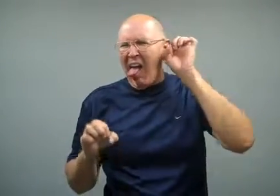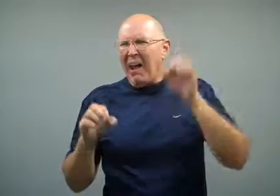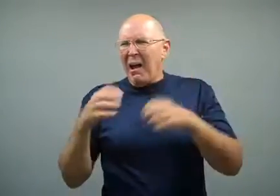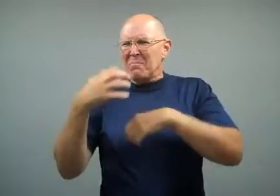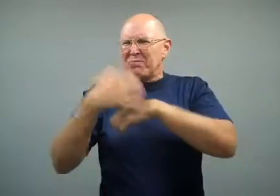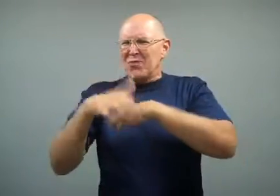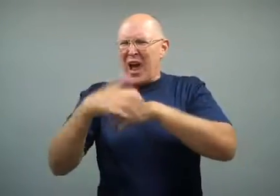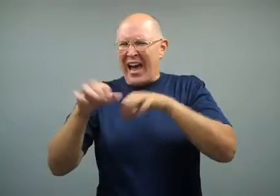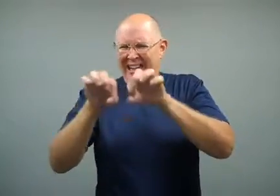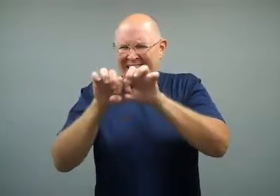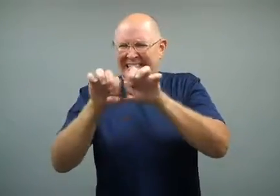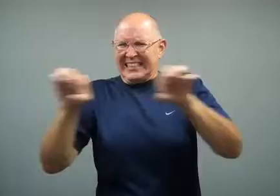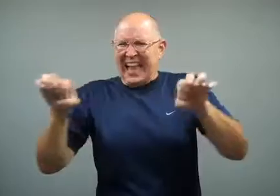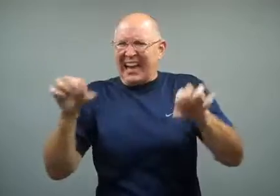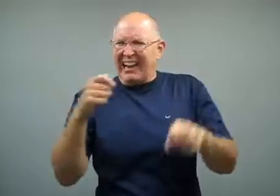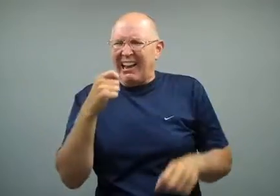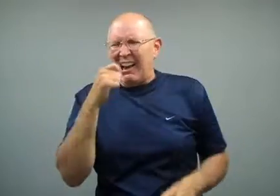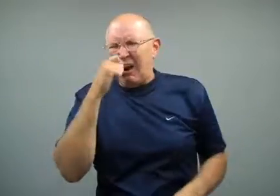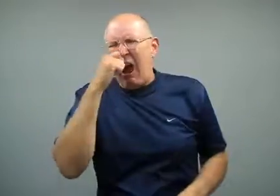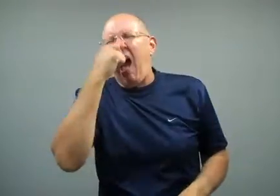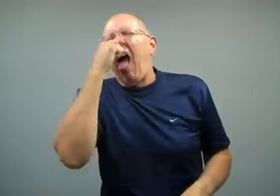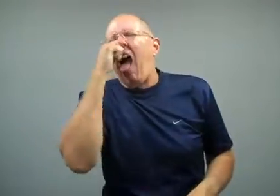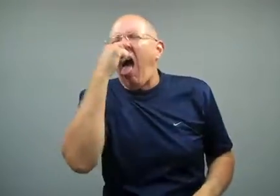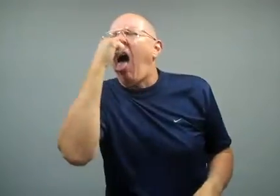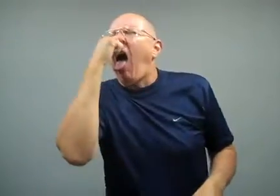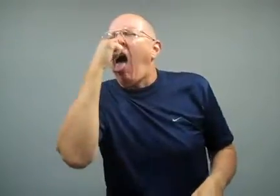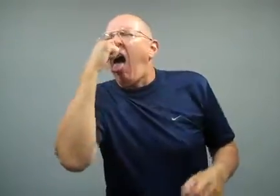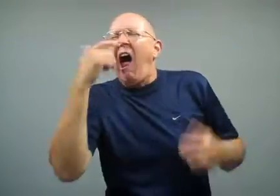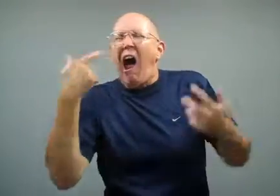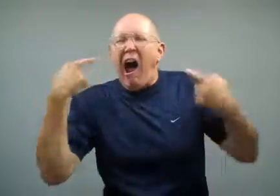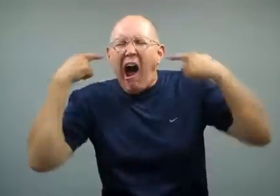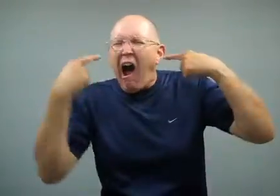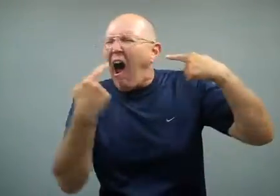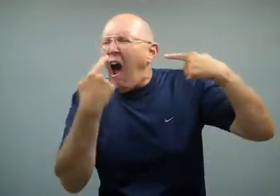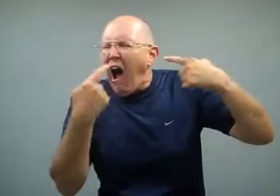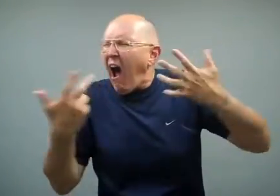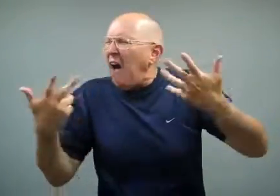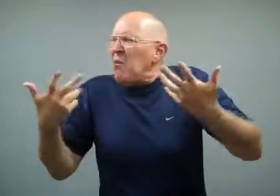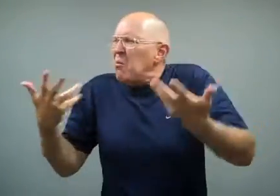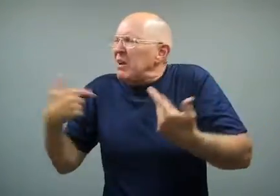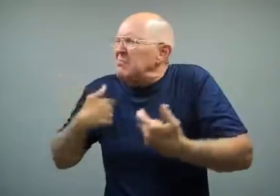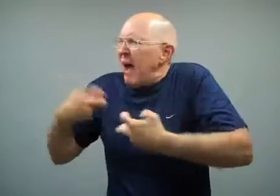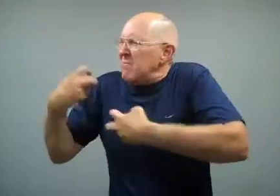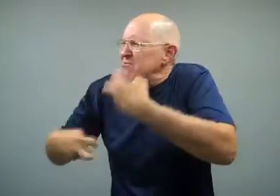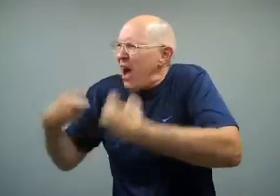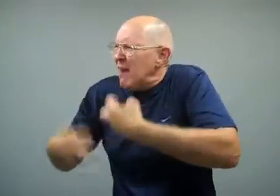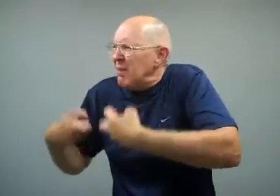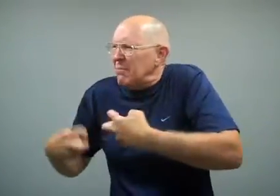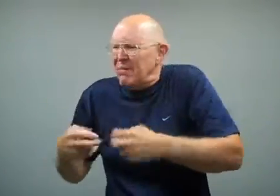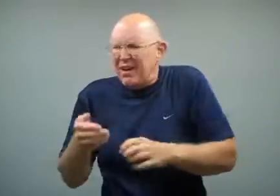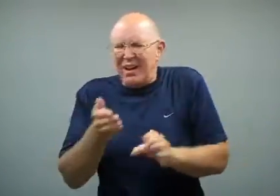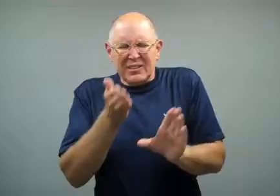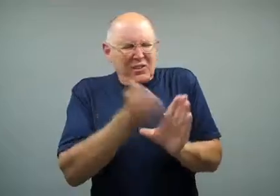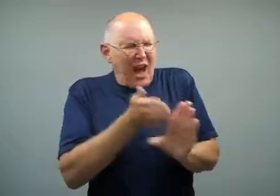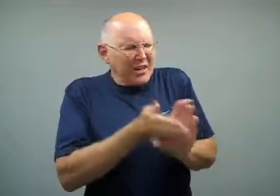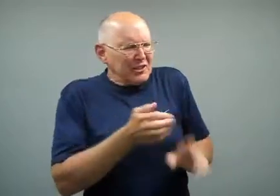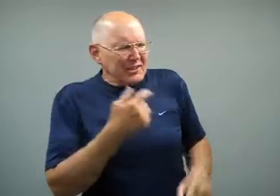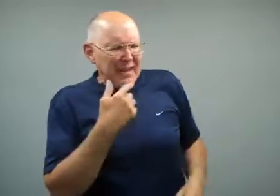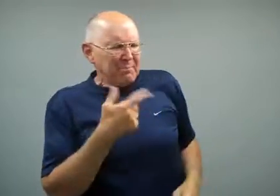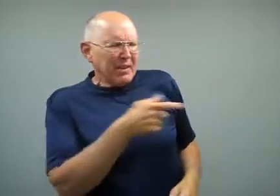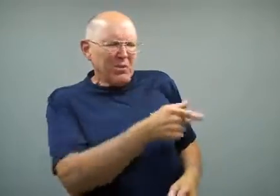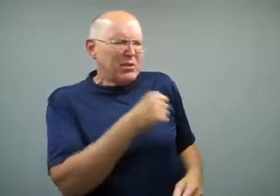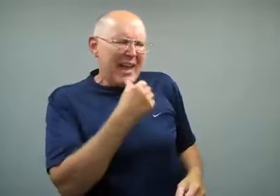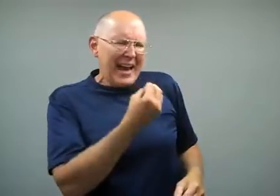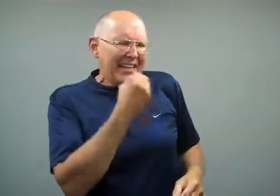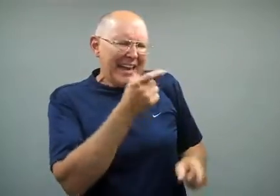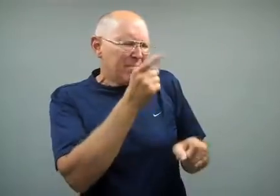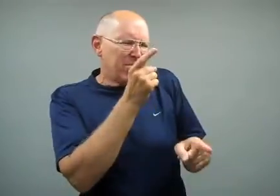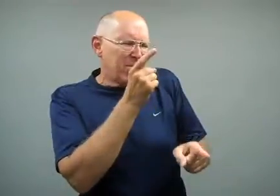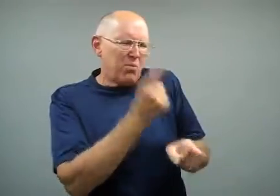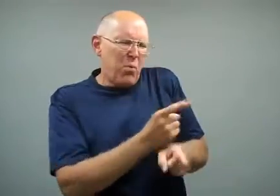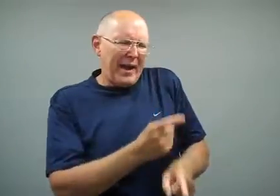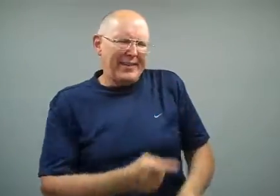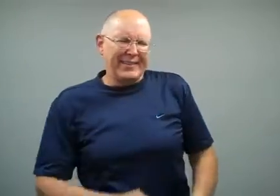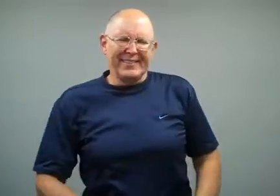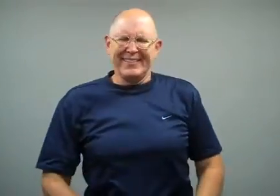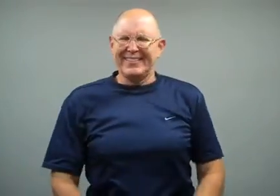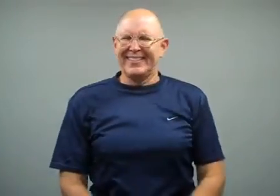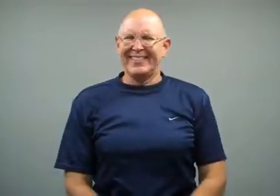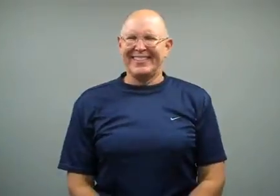and a breadstick up his nose.